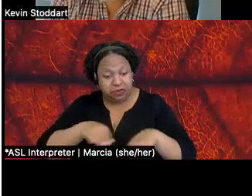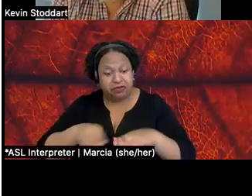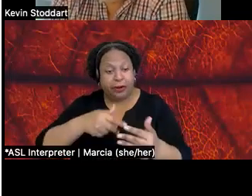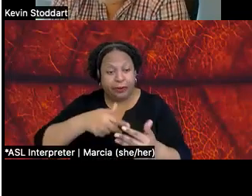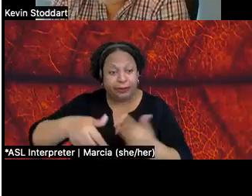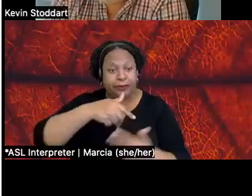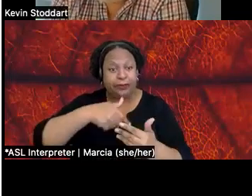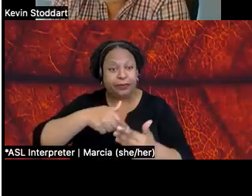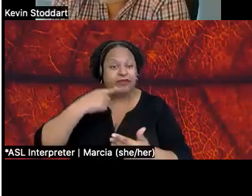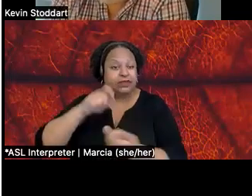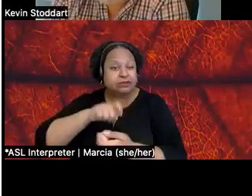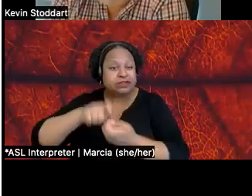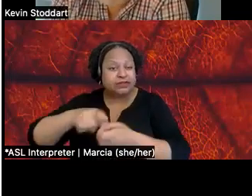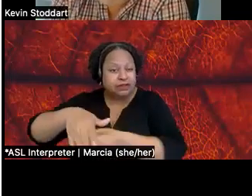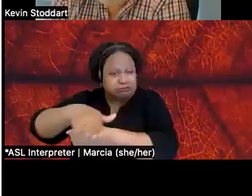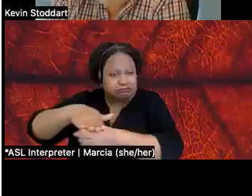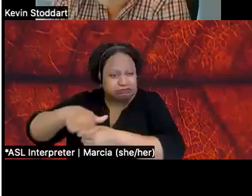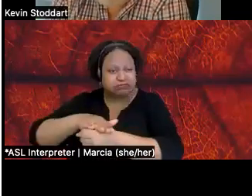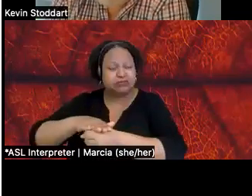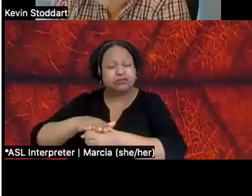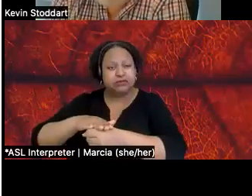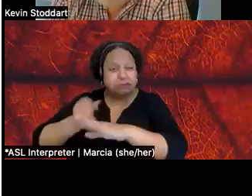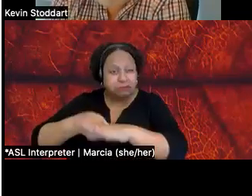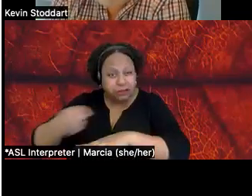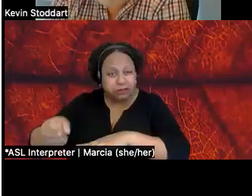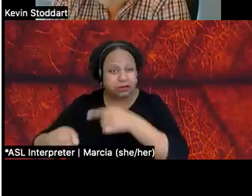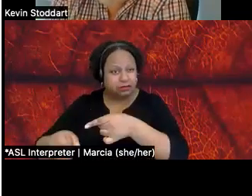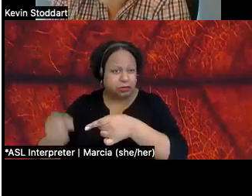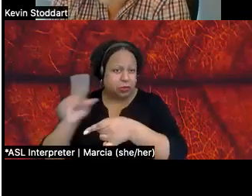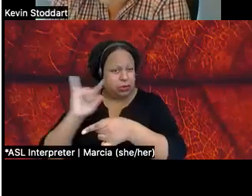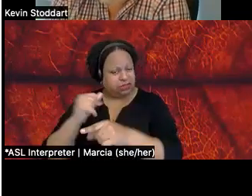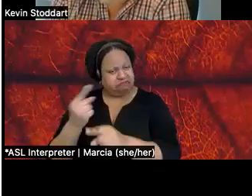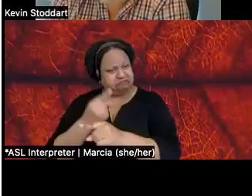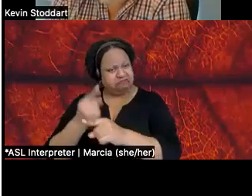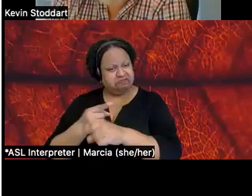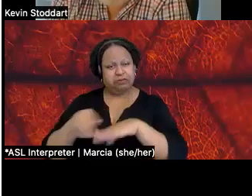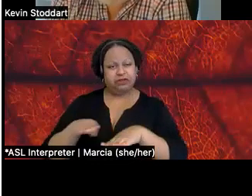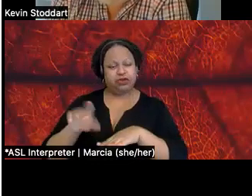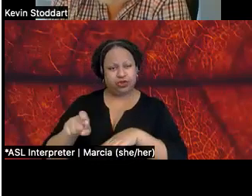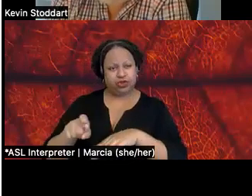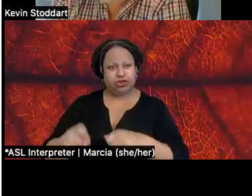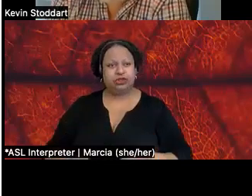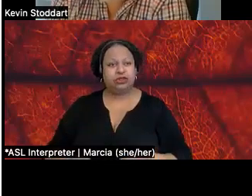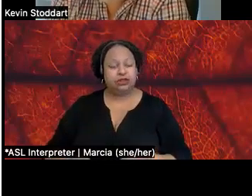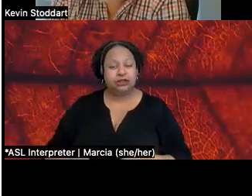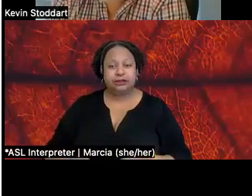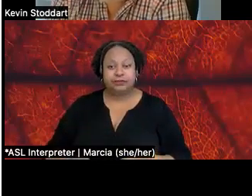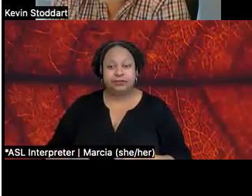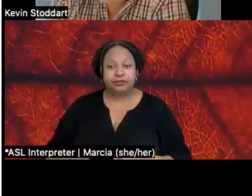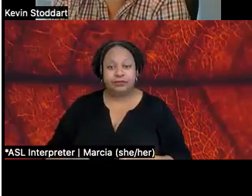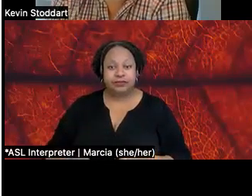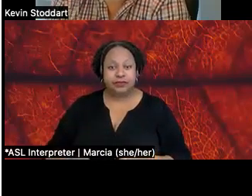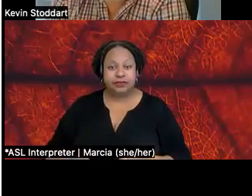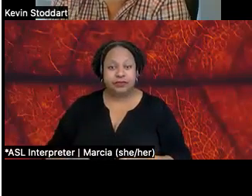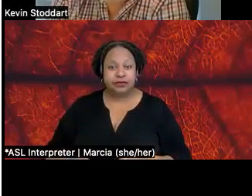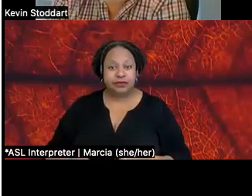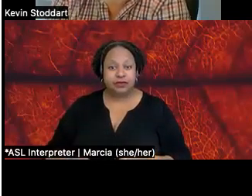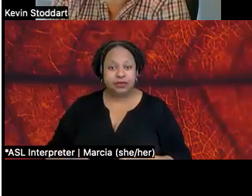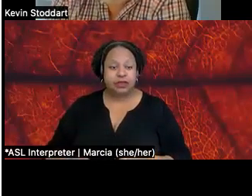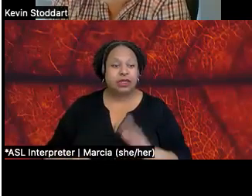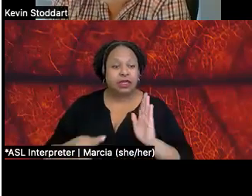So, what are the, what are the standards around dictation and charting, for example,